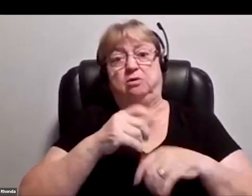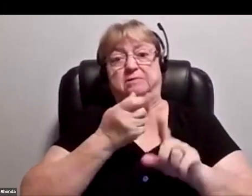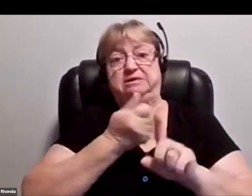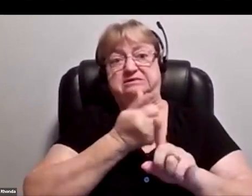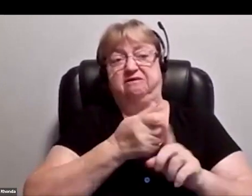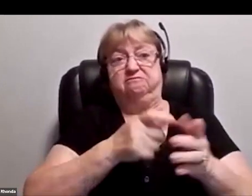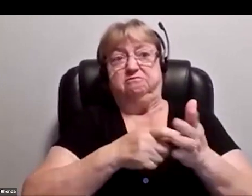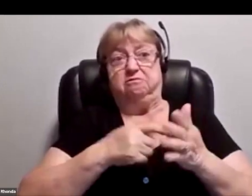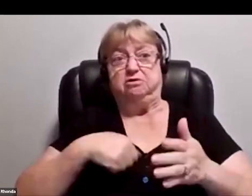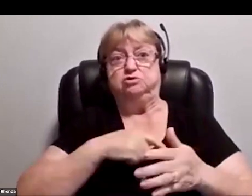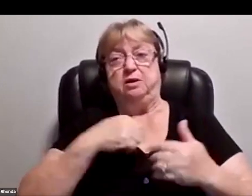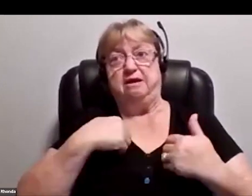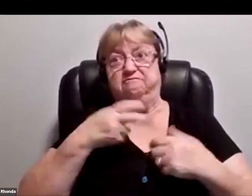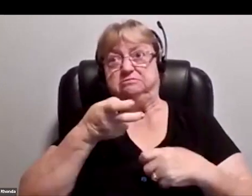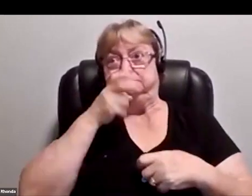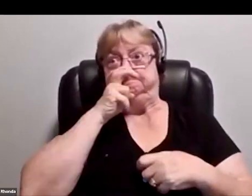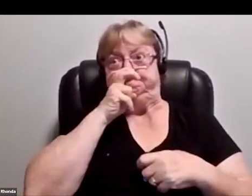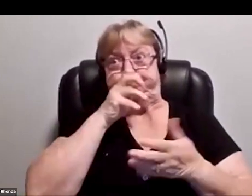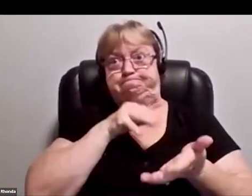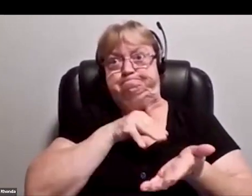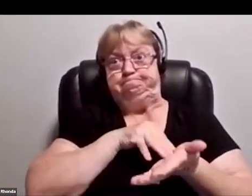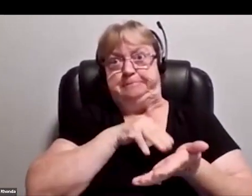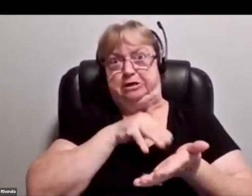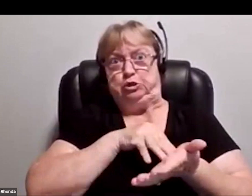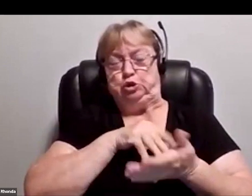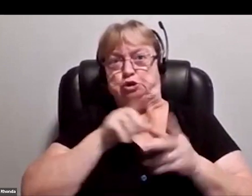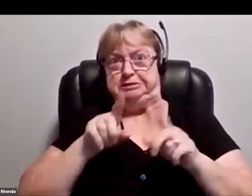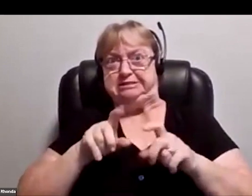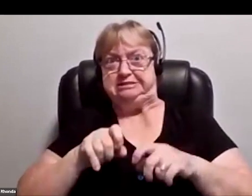through really strict medical testing, medical examinations.